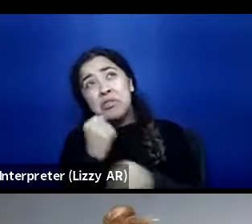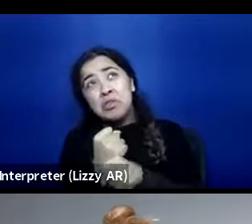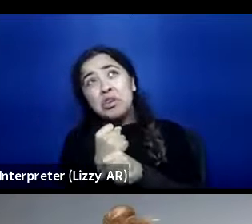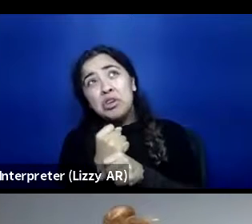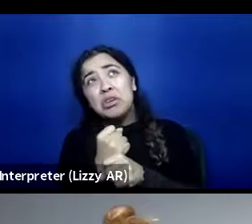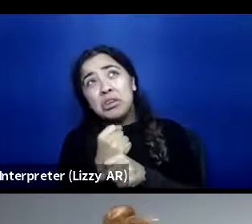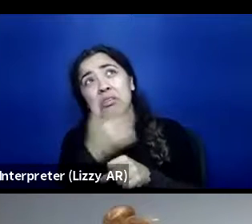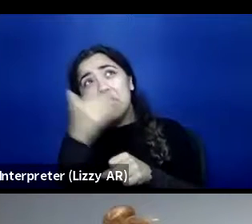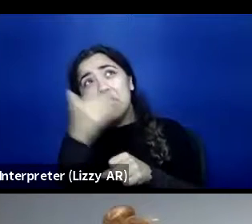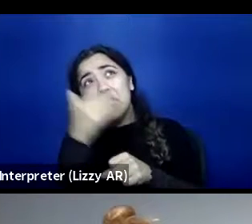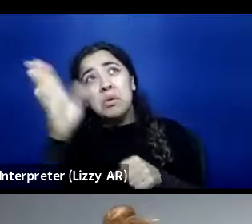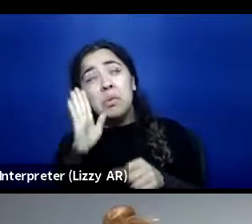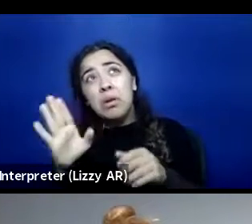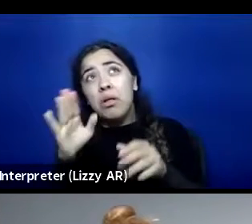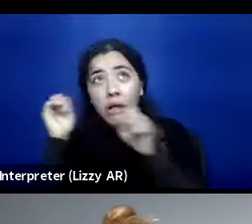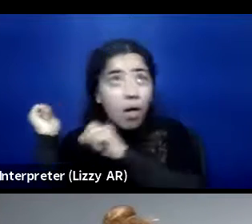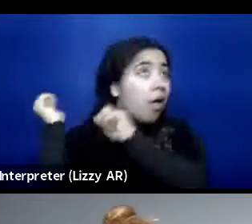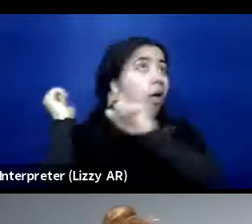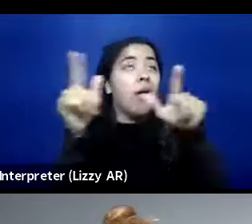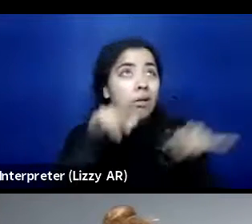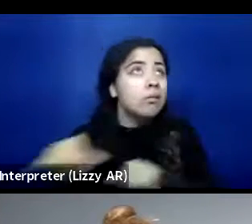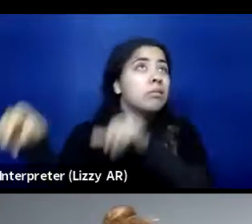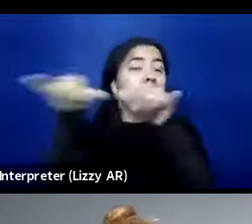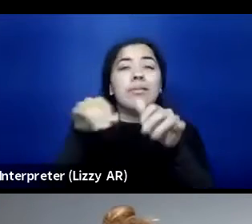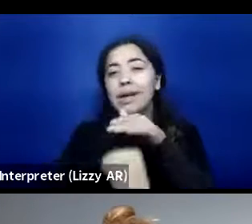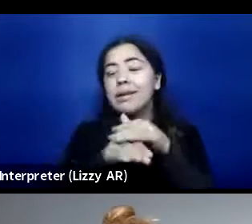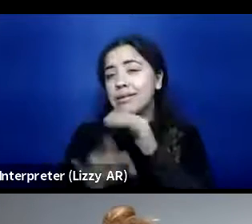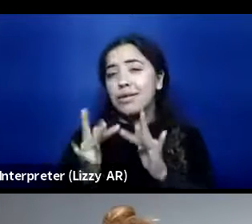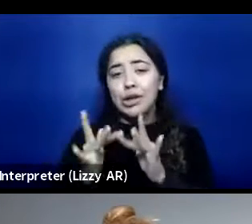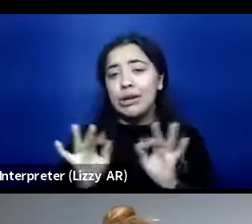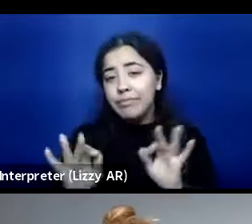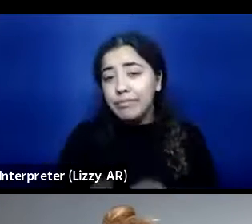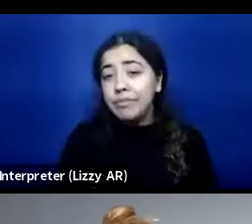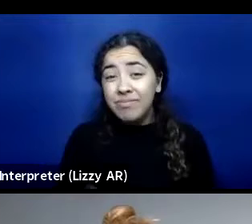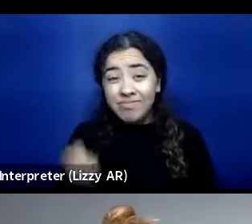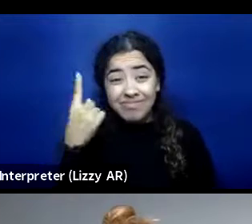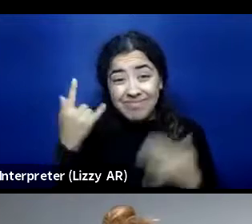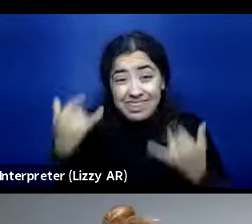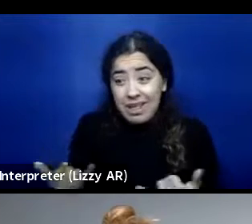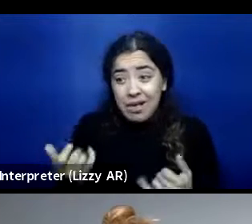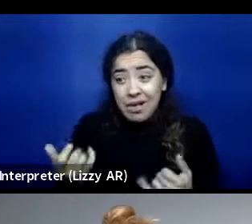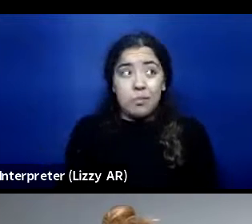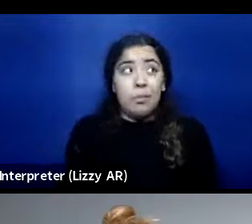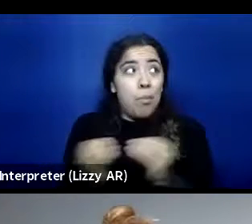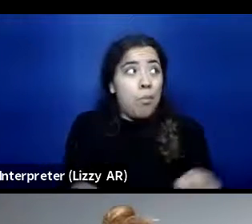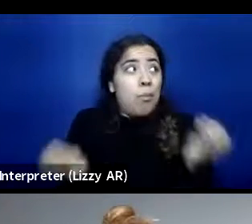to the internet and an increasing number of them have access through their mobiles, which you mentioned earlier.